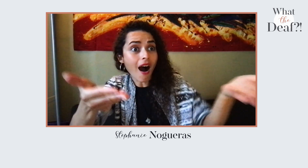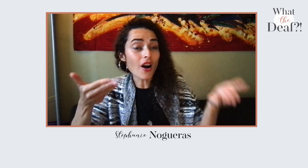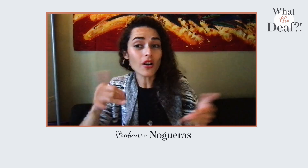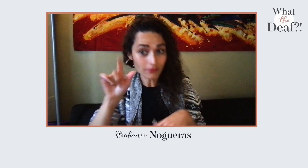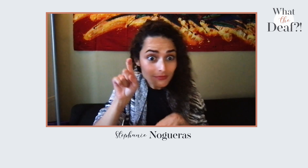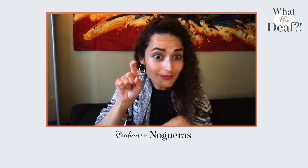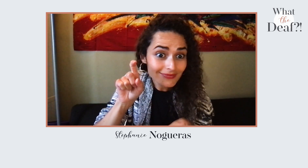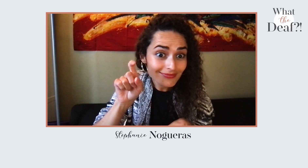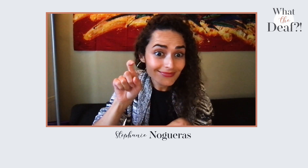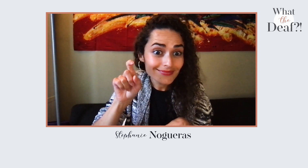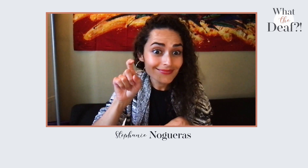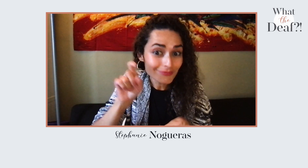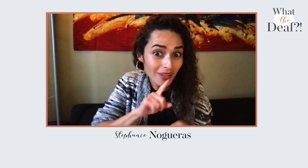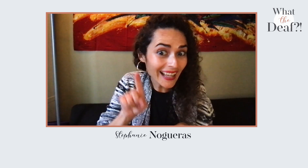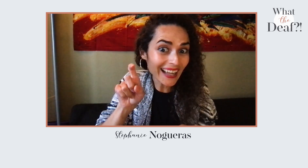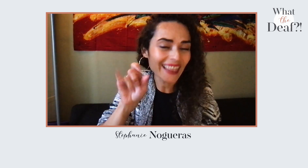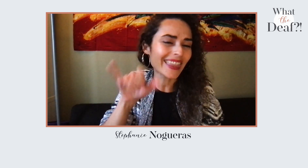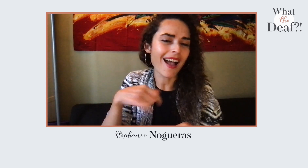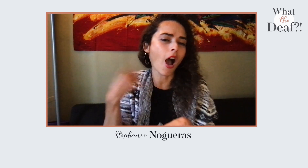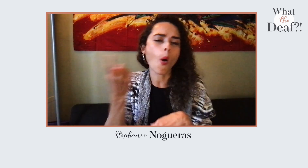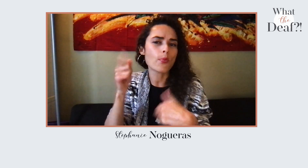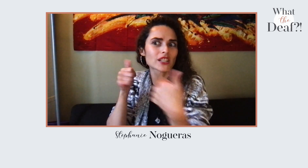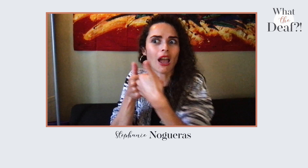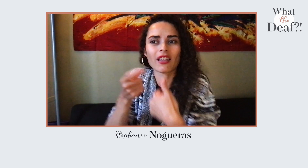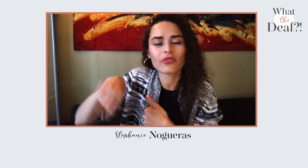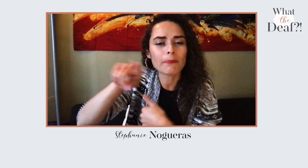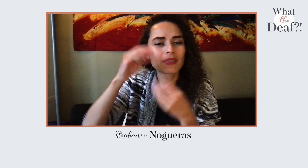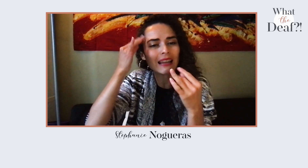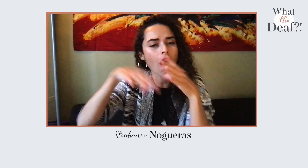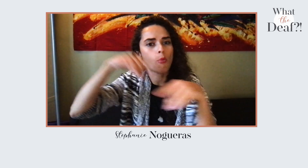You know, they say that they have open hiring, but do they really?